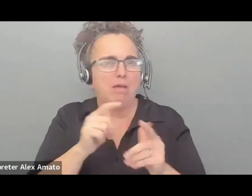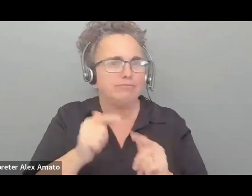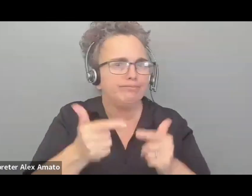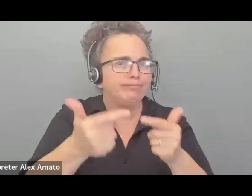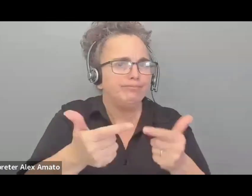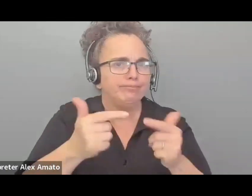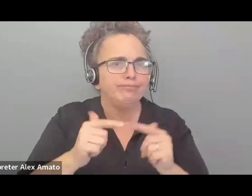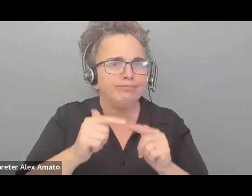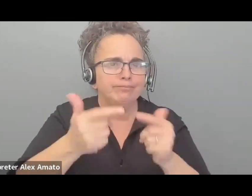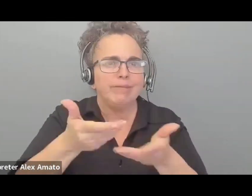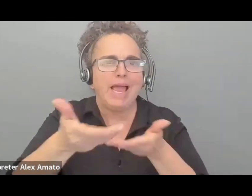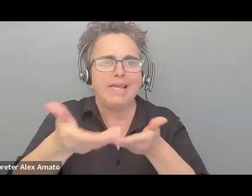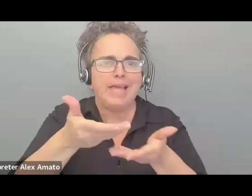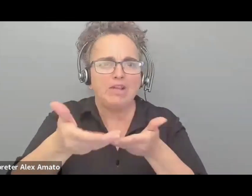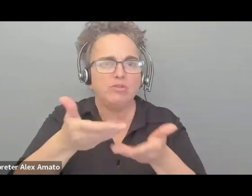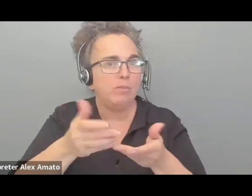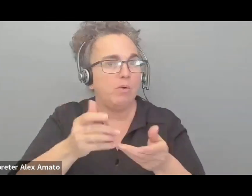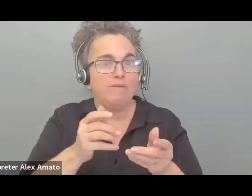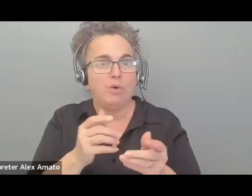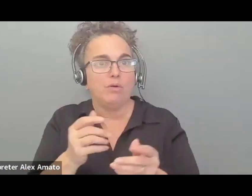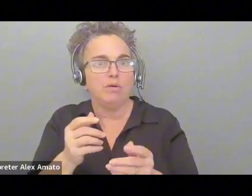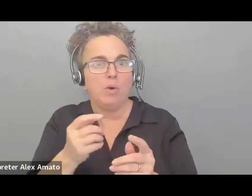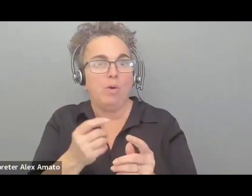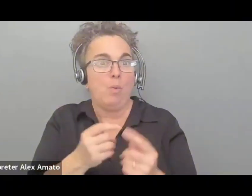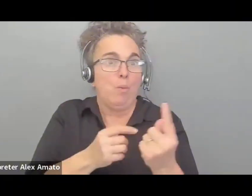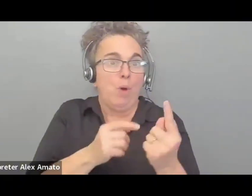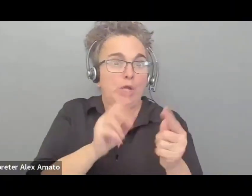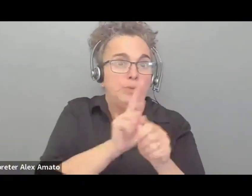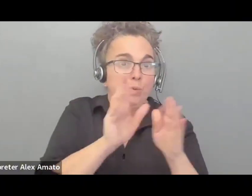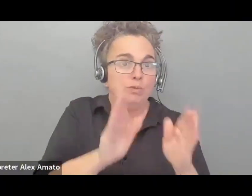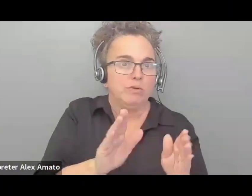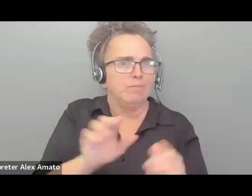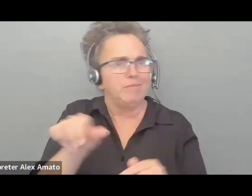And so I think one of the, the ways I think about it is